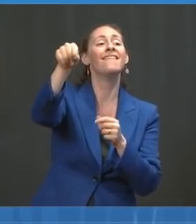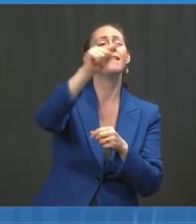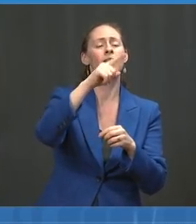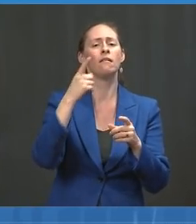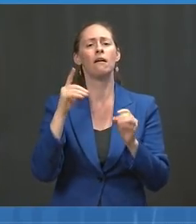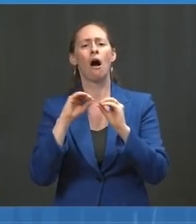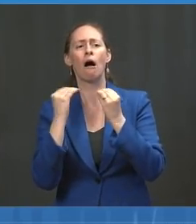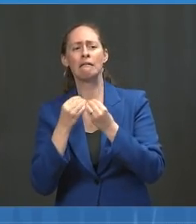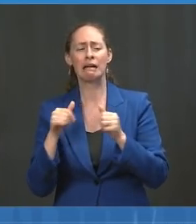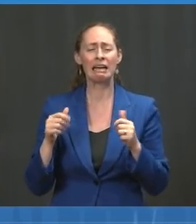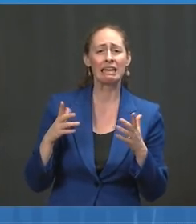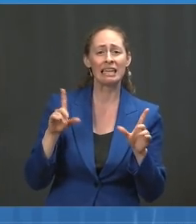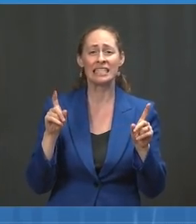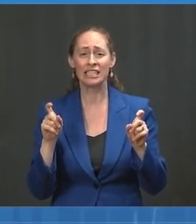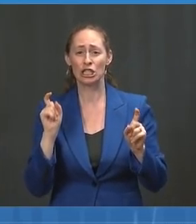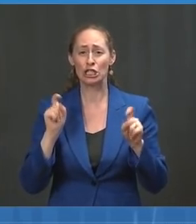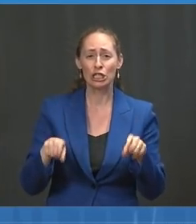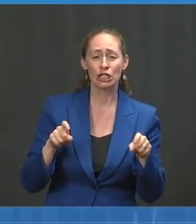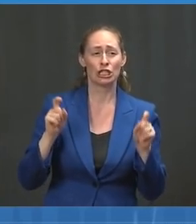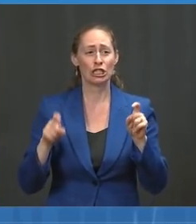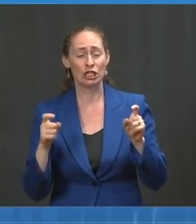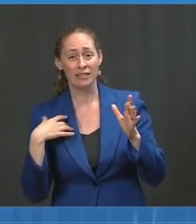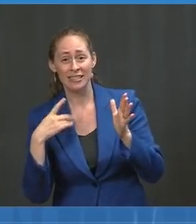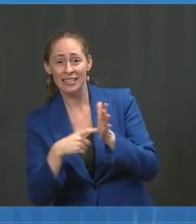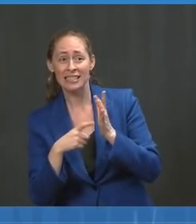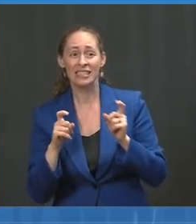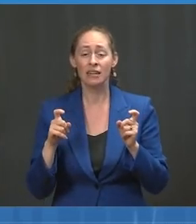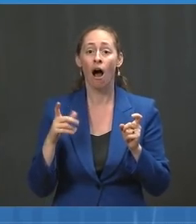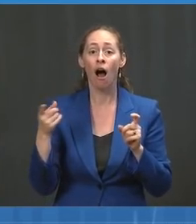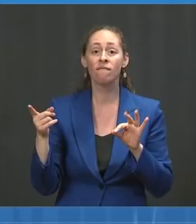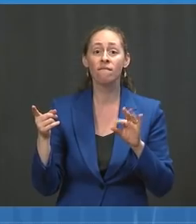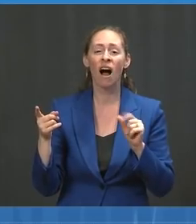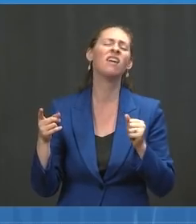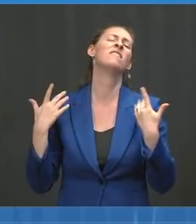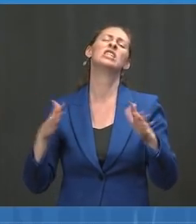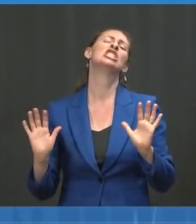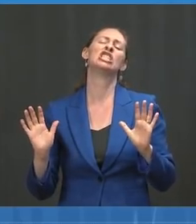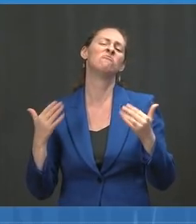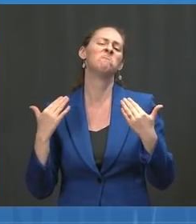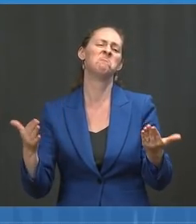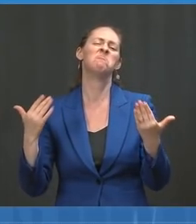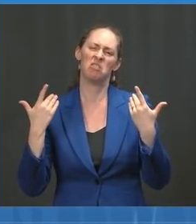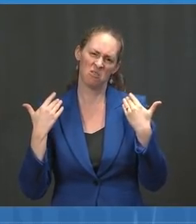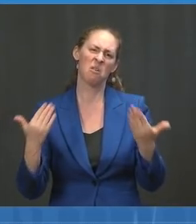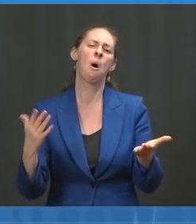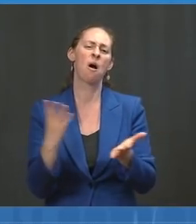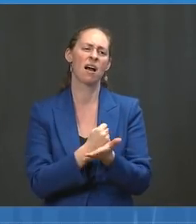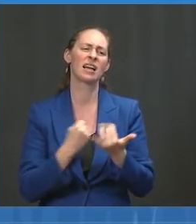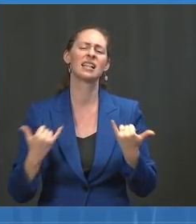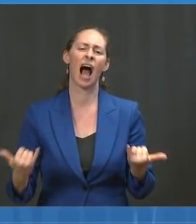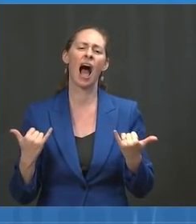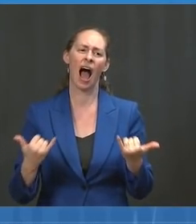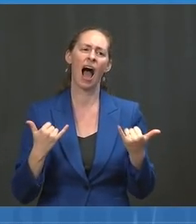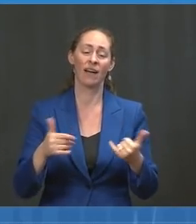to move forward with such plans. It will give these institutions one more reason for their students and employees to get vaccinated.